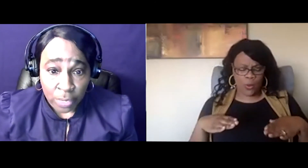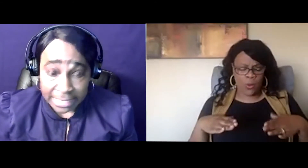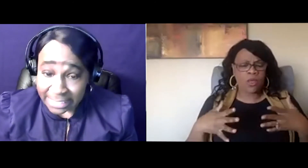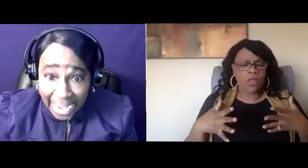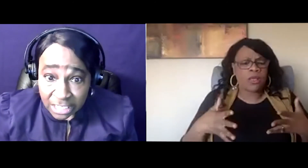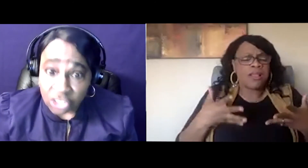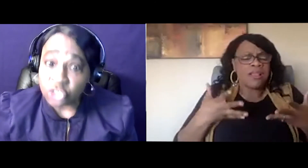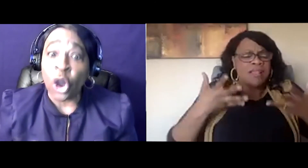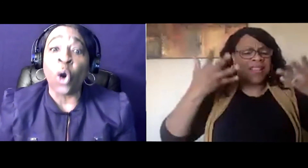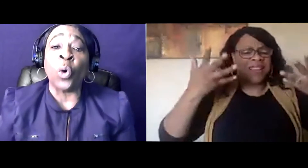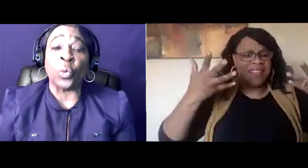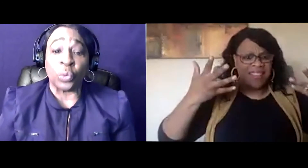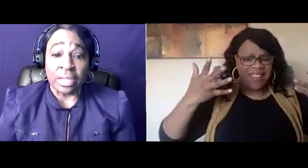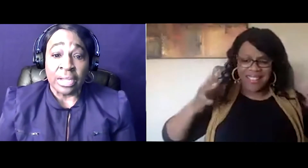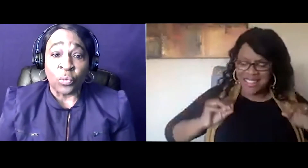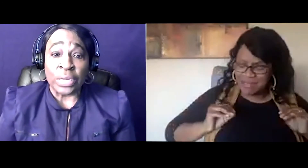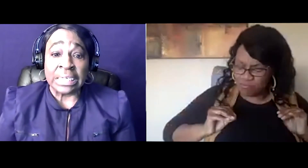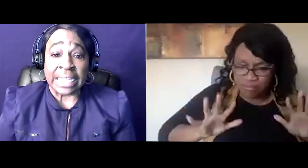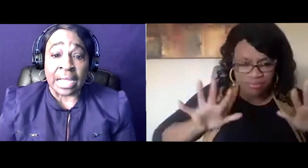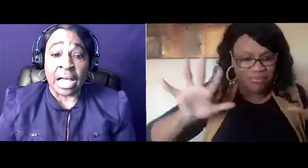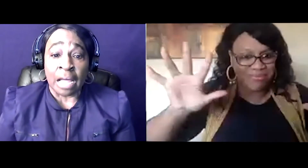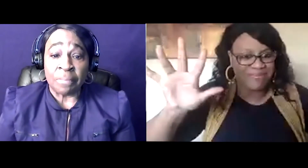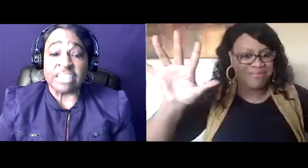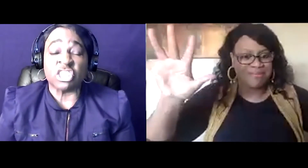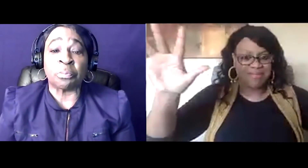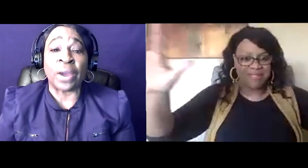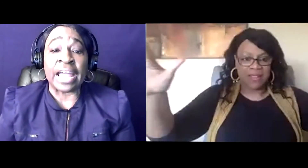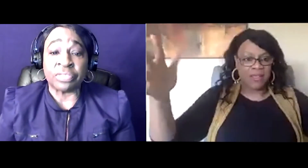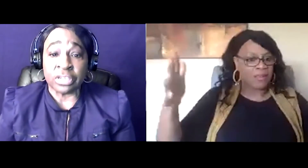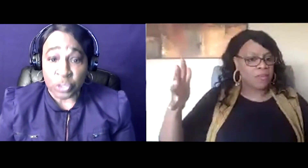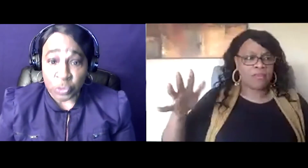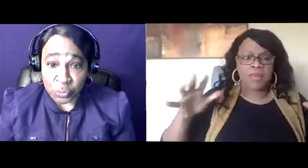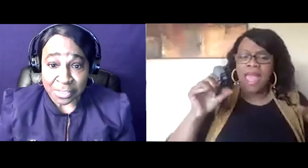Inside us, no, we get up and spread the news